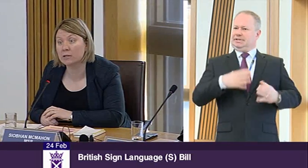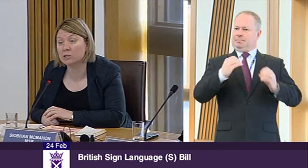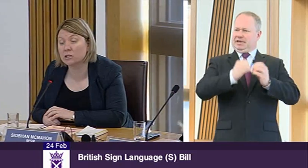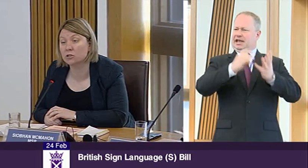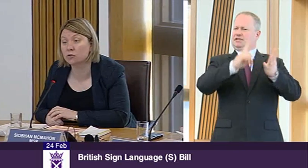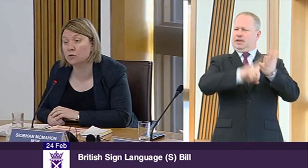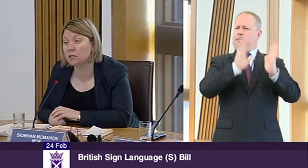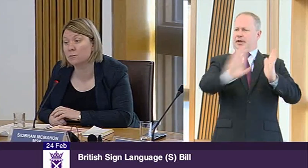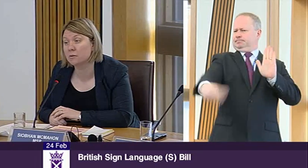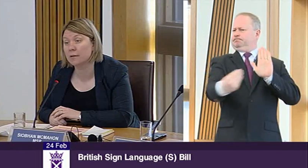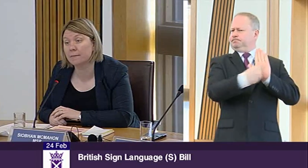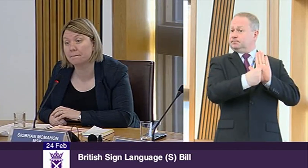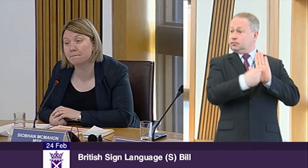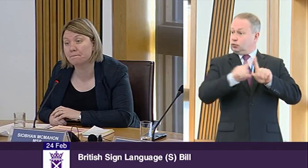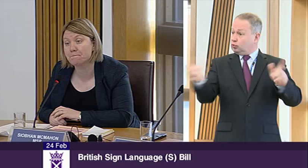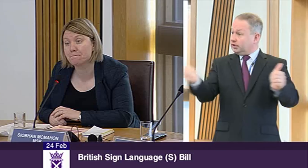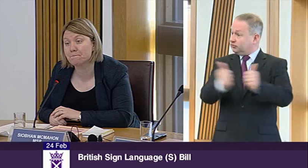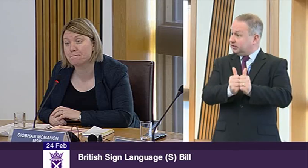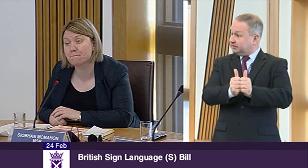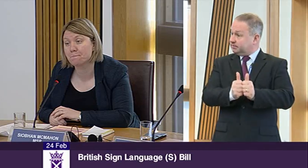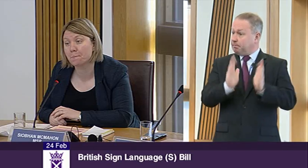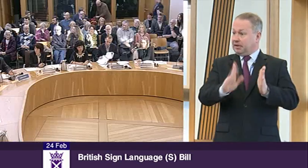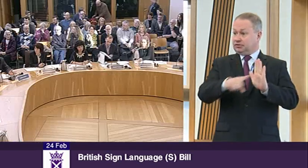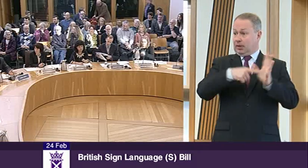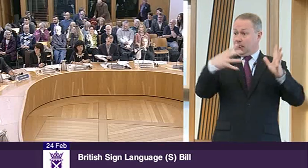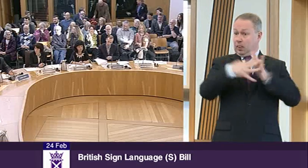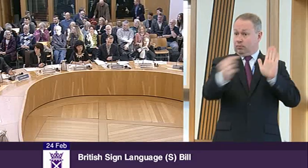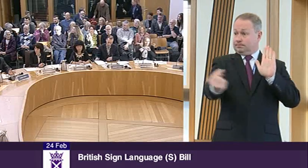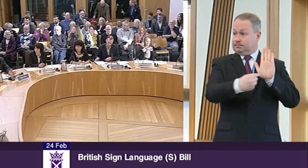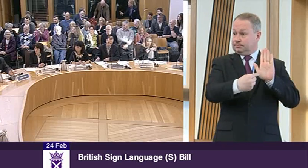necessary to put BSL in legislation. Do you agree with that?